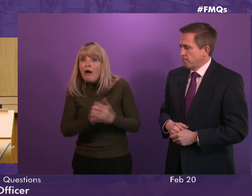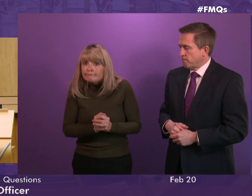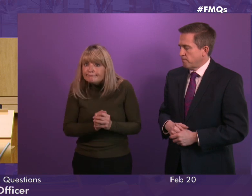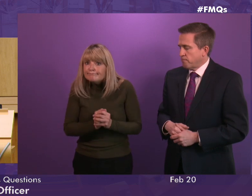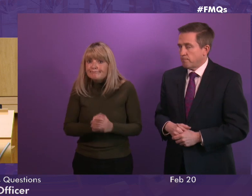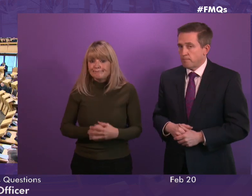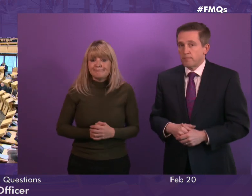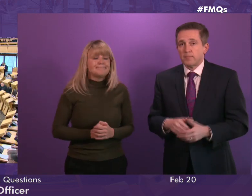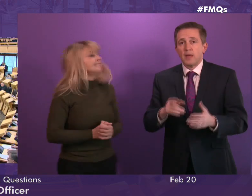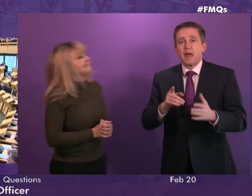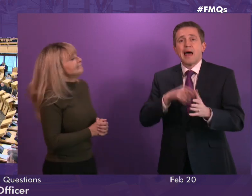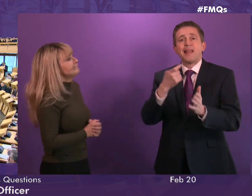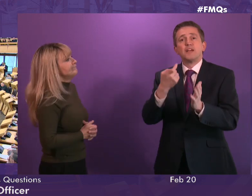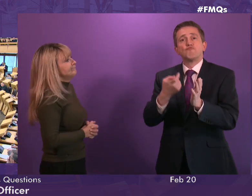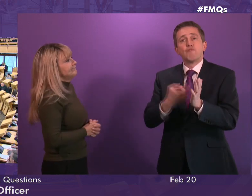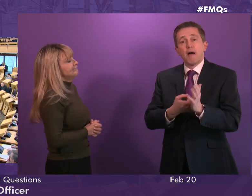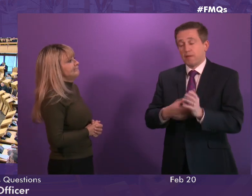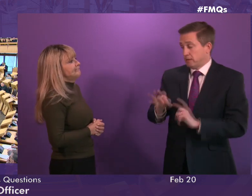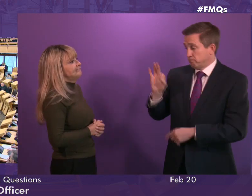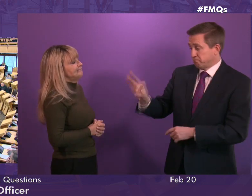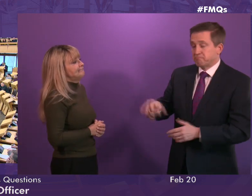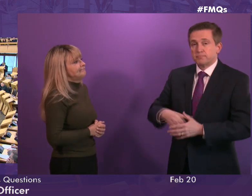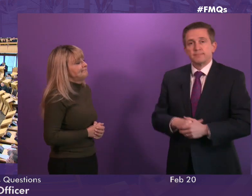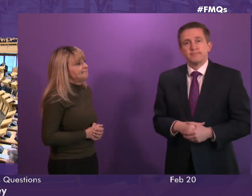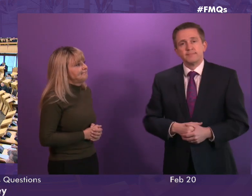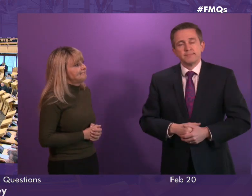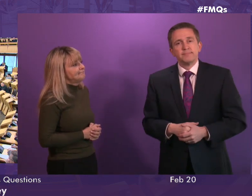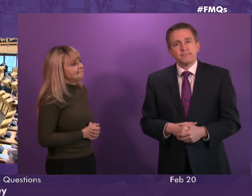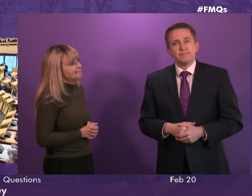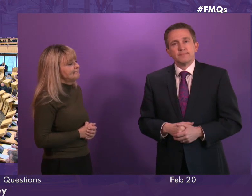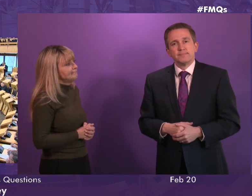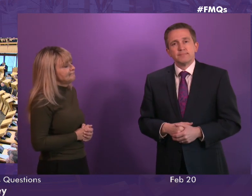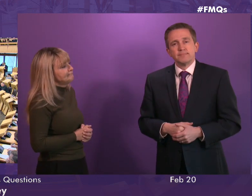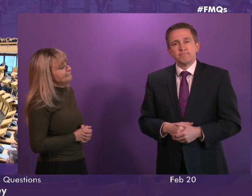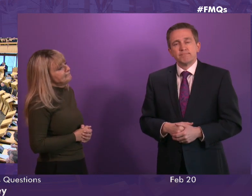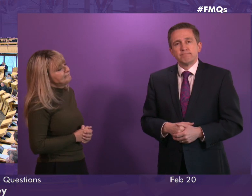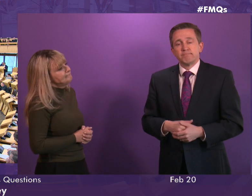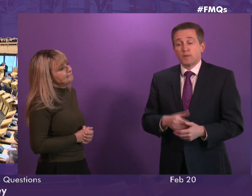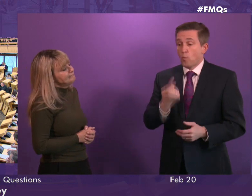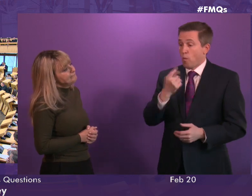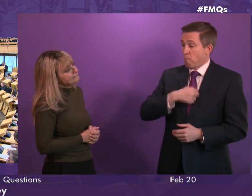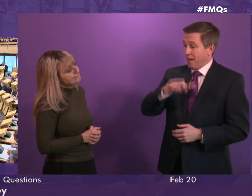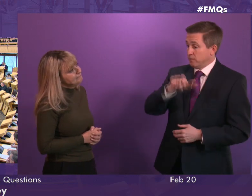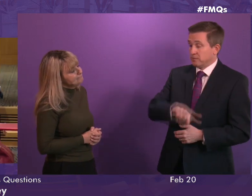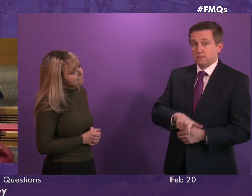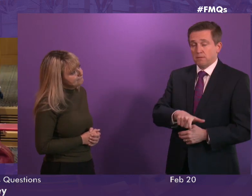Alex Rowley (Mid Scotland and Fife) (Lab): One of my constituents has multiple sclerosis.